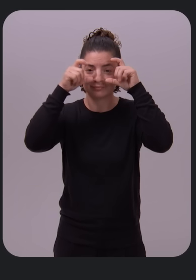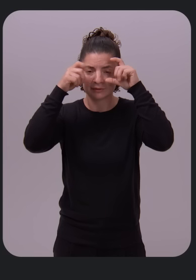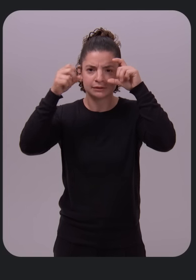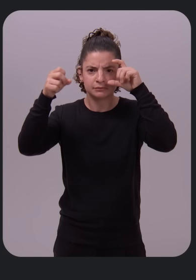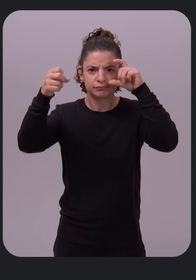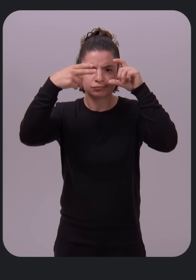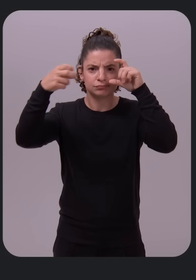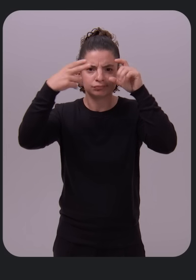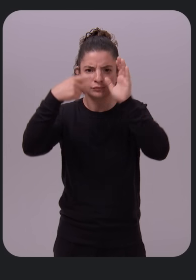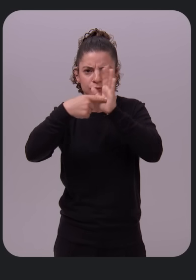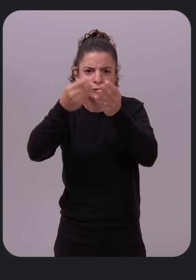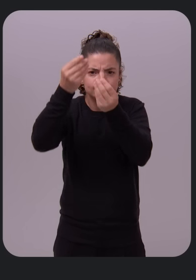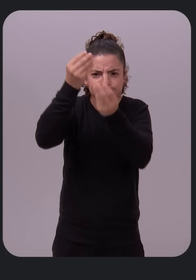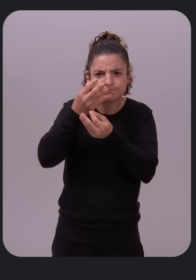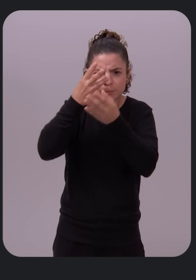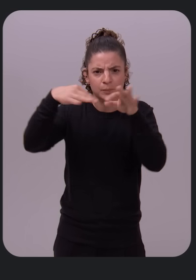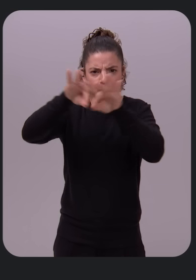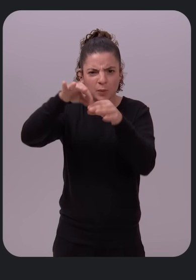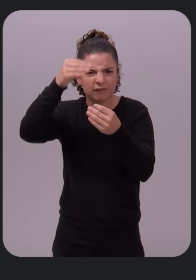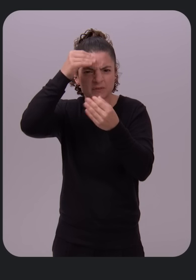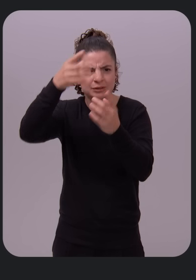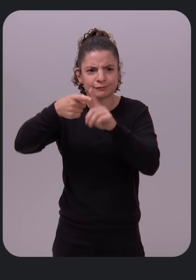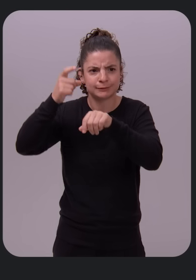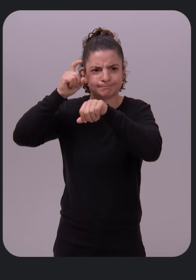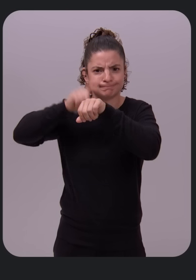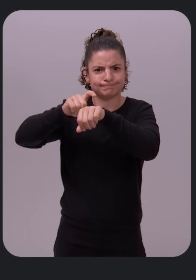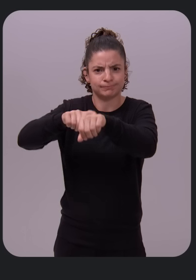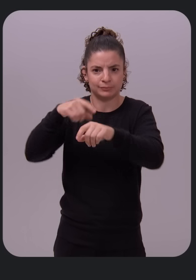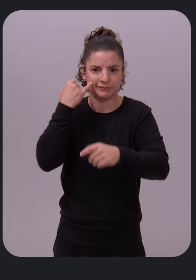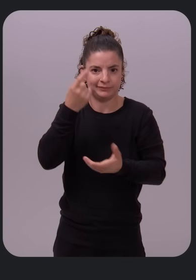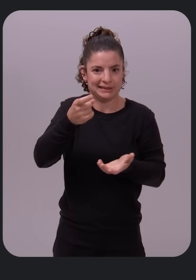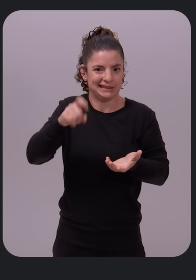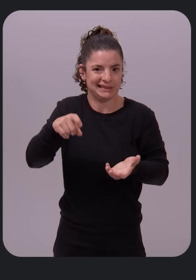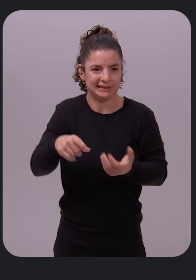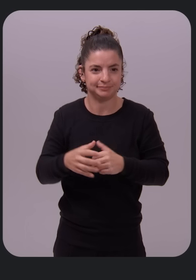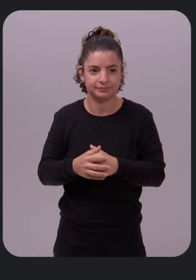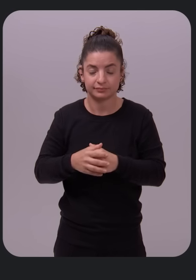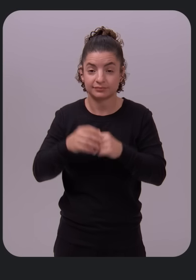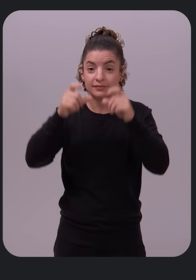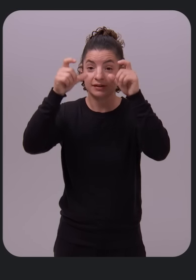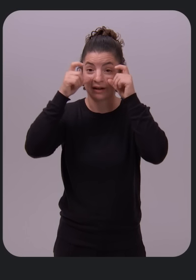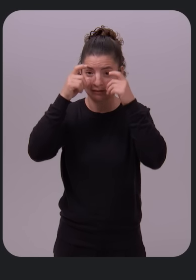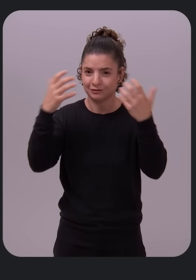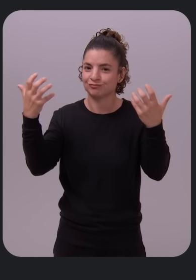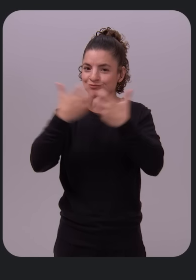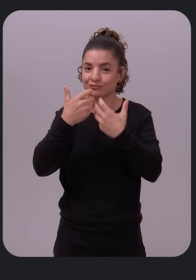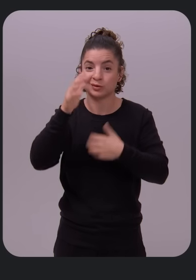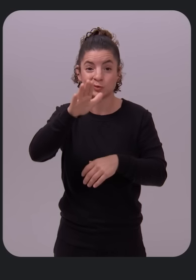shows you helpful information just when you need it. These glasses work with your phone,